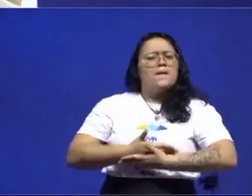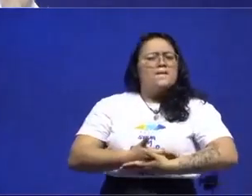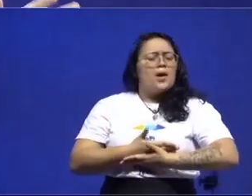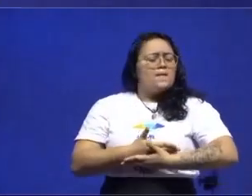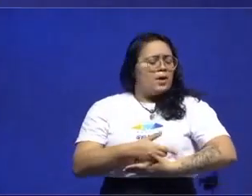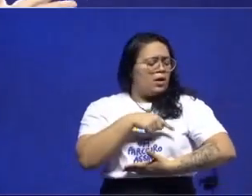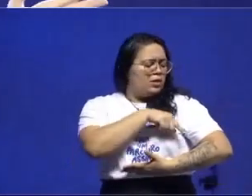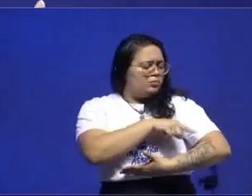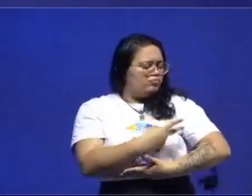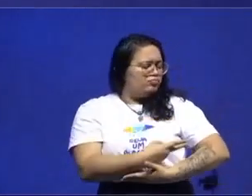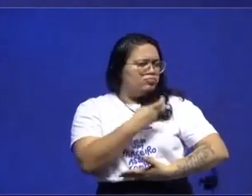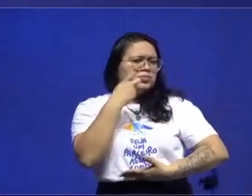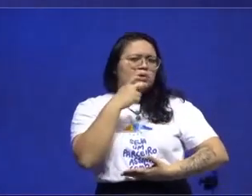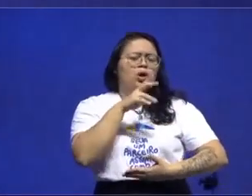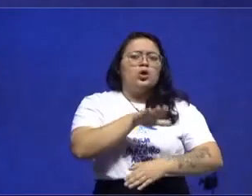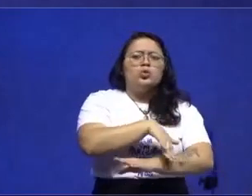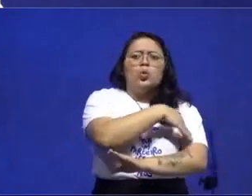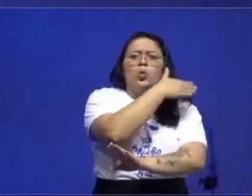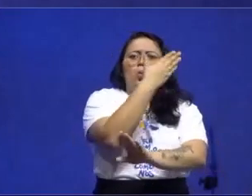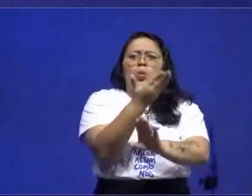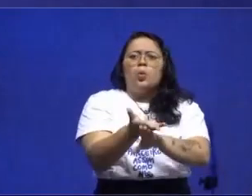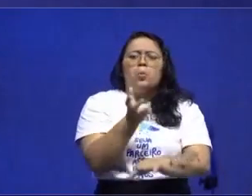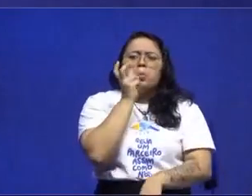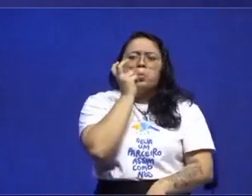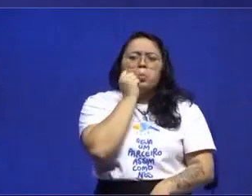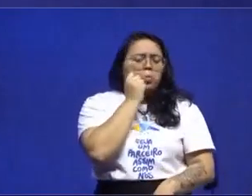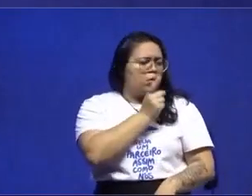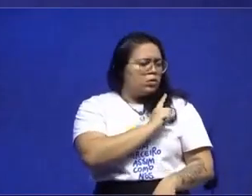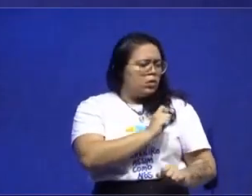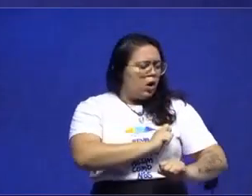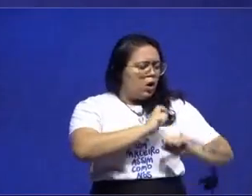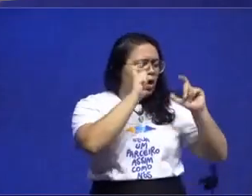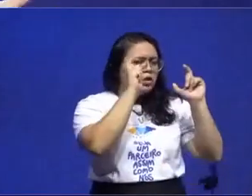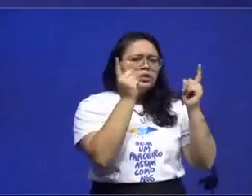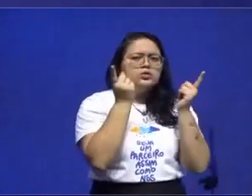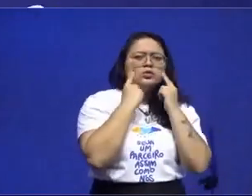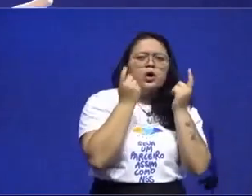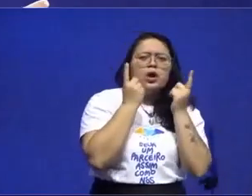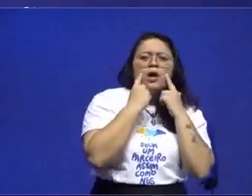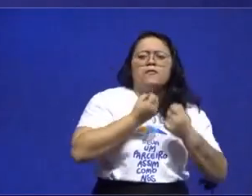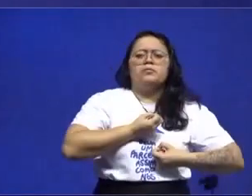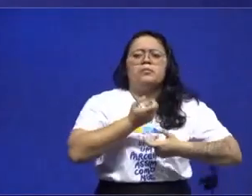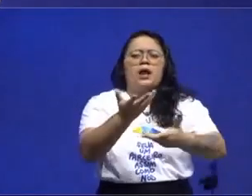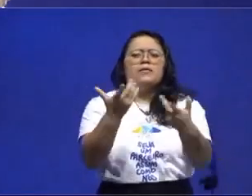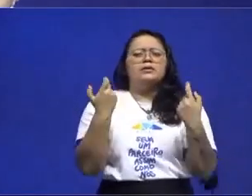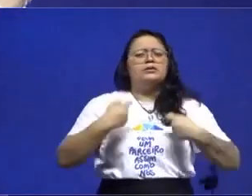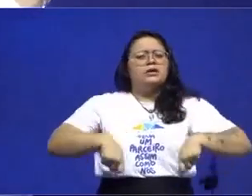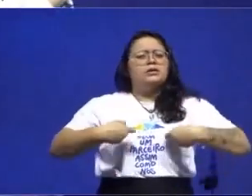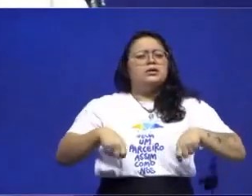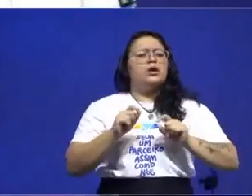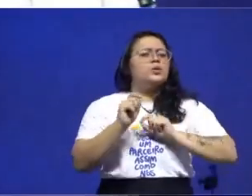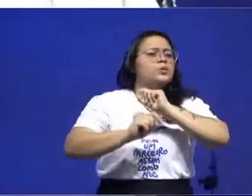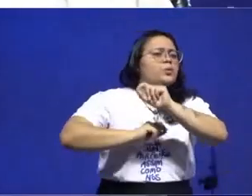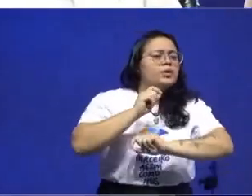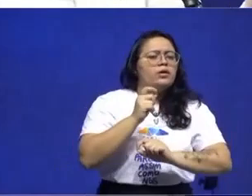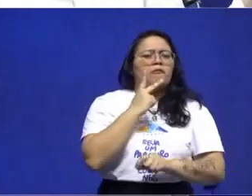night she slept too much and didn't show it and didn't express her needs so here at the end